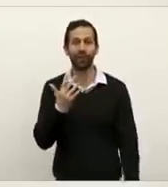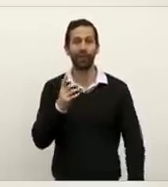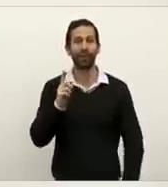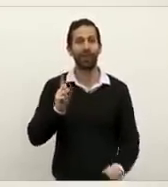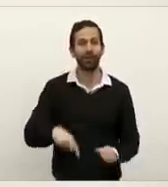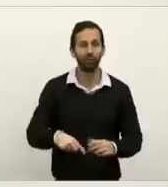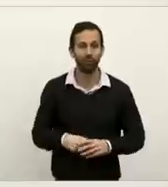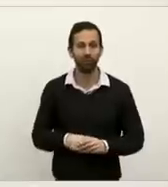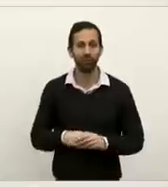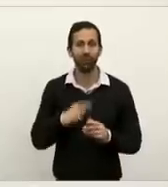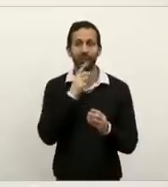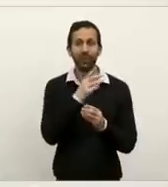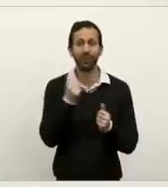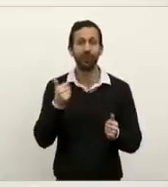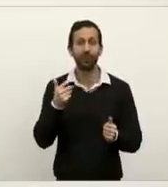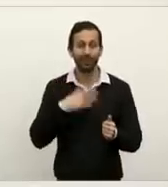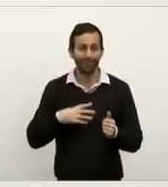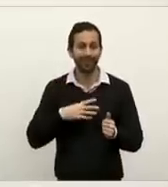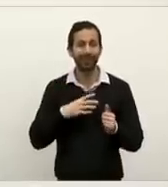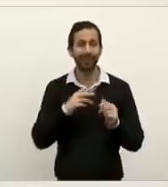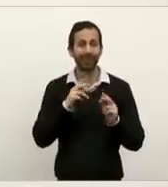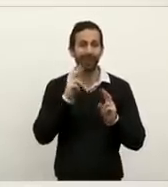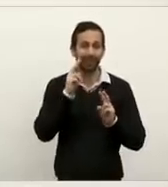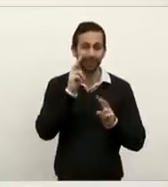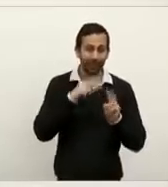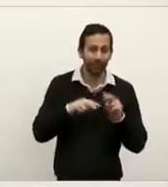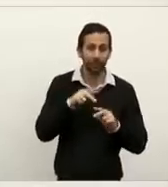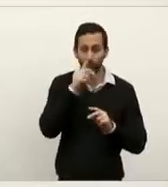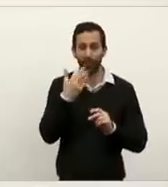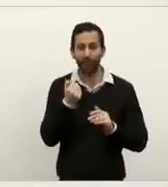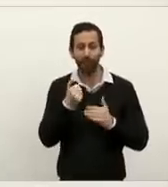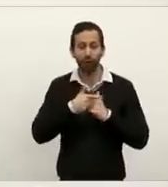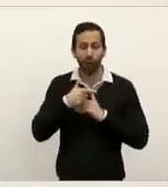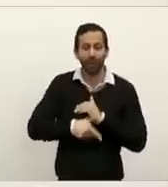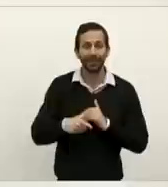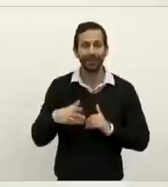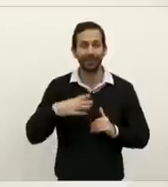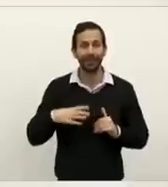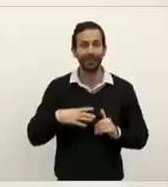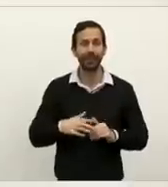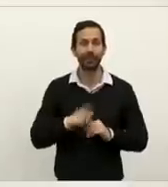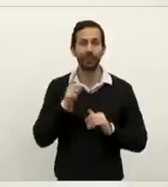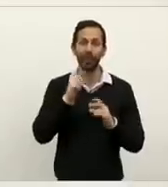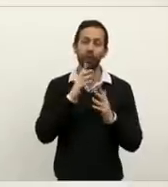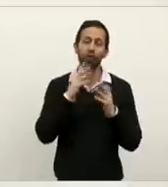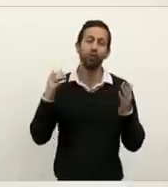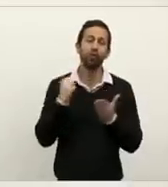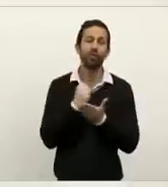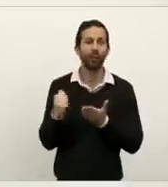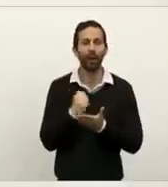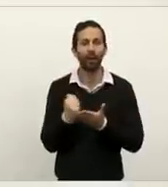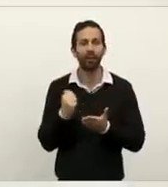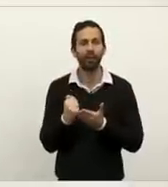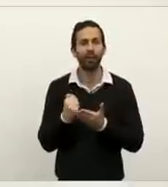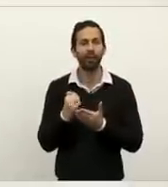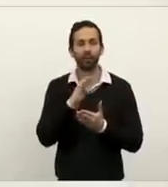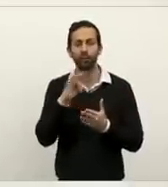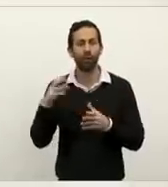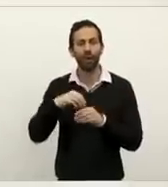Some of them do need assessments and could have complex needs, but a huge number is actually not in the complex space.